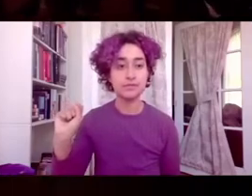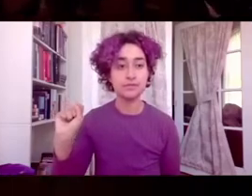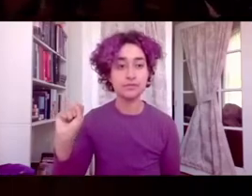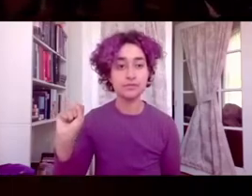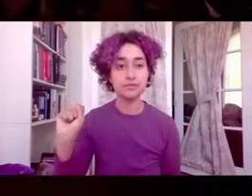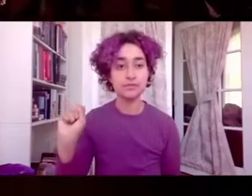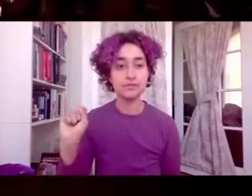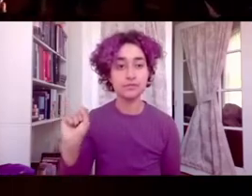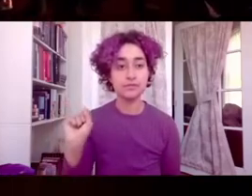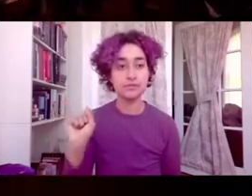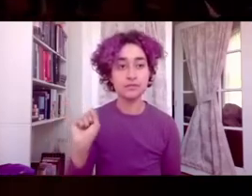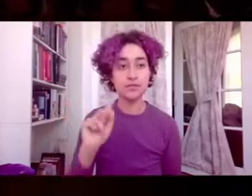Fannie Lou Hamer,